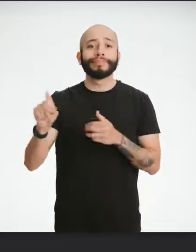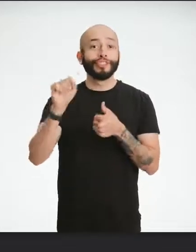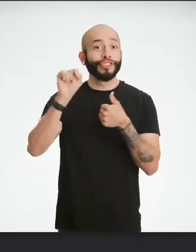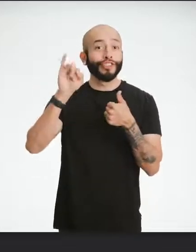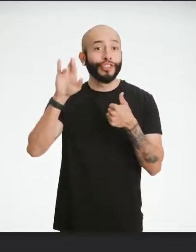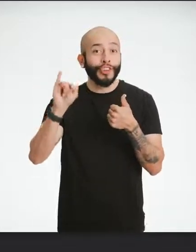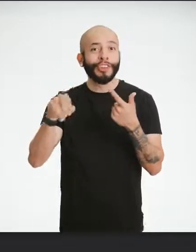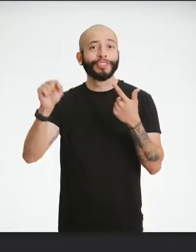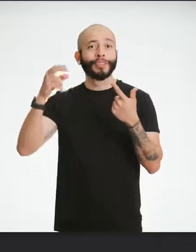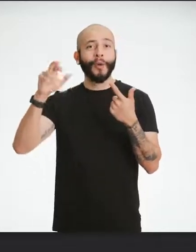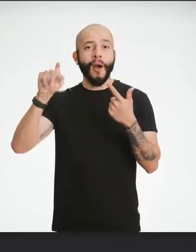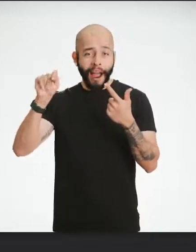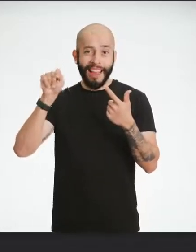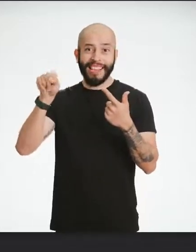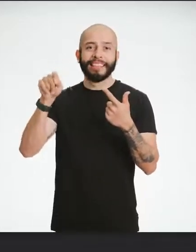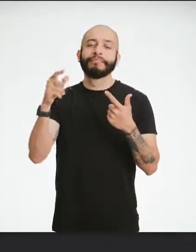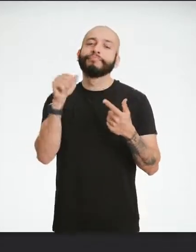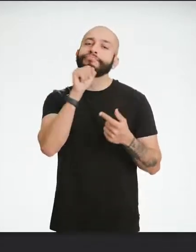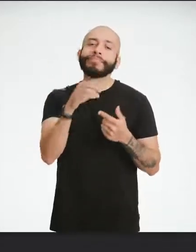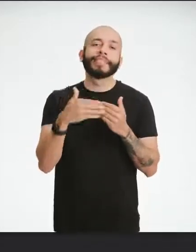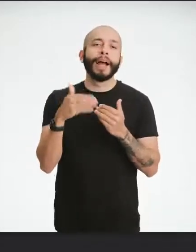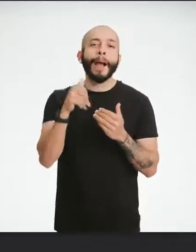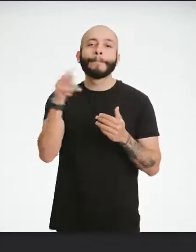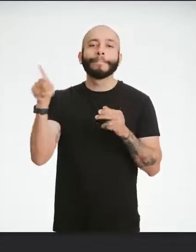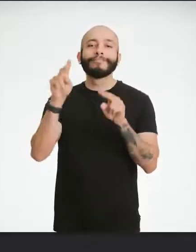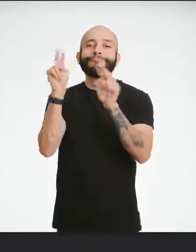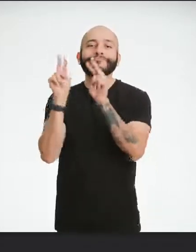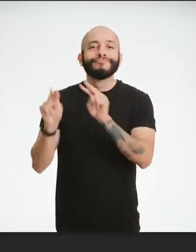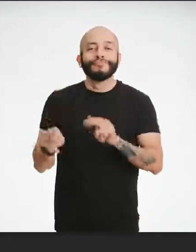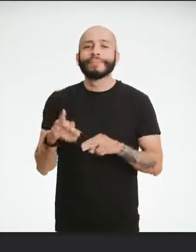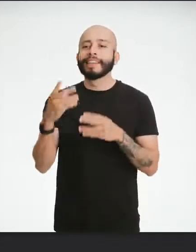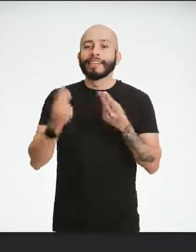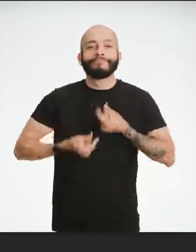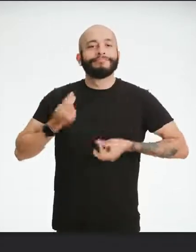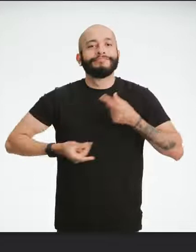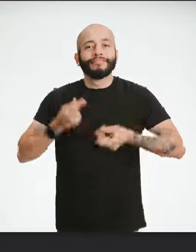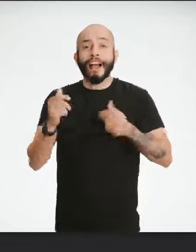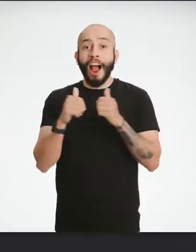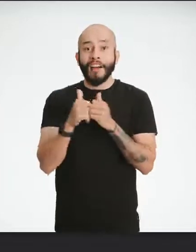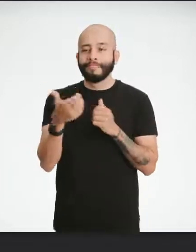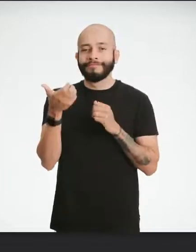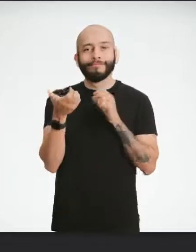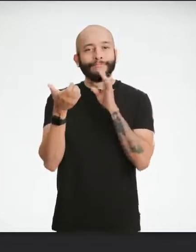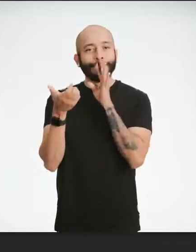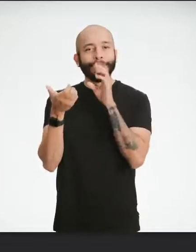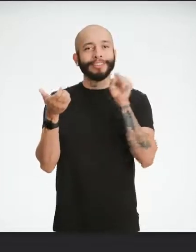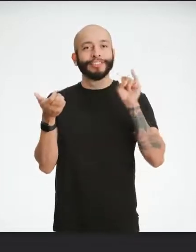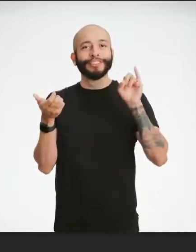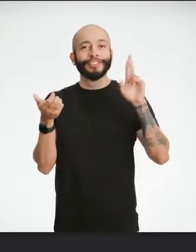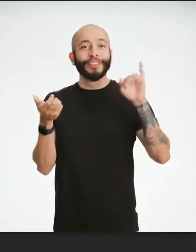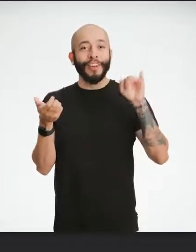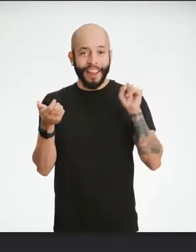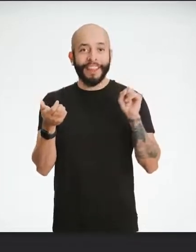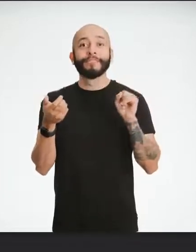People love using Shortcuts with their apps. They let them get things done so fast, just by asking Siri, or by quickly tapping a shortcut